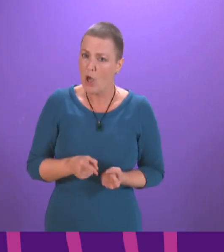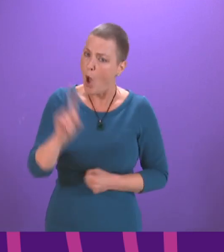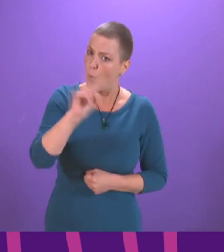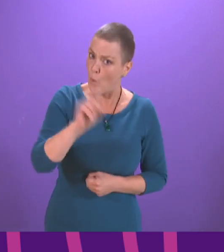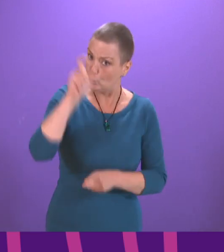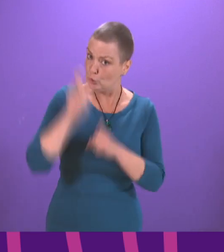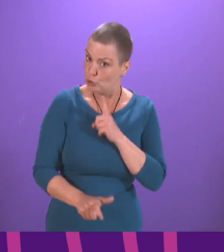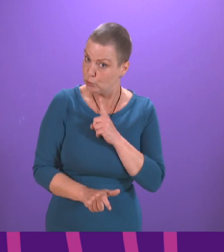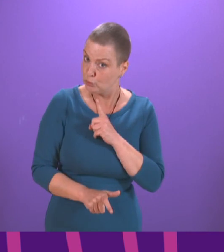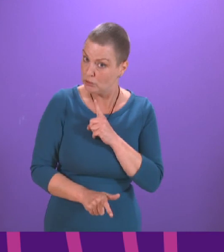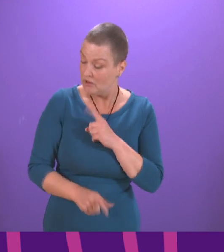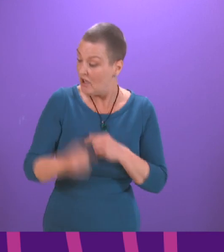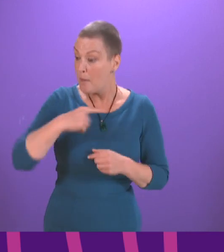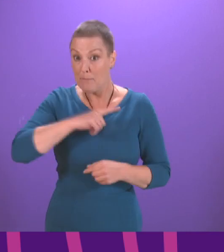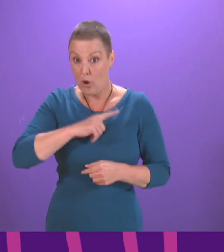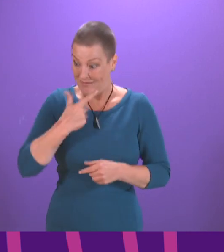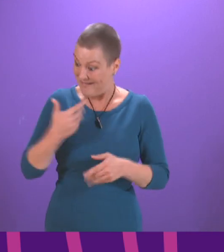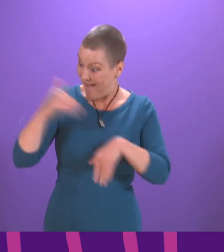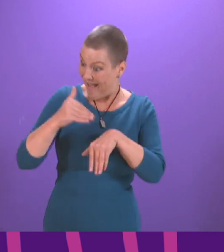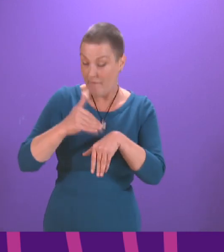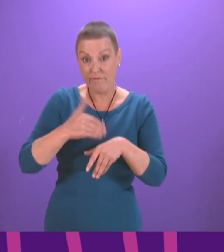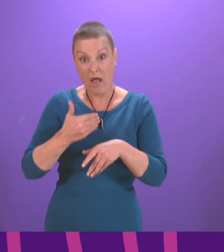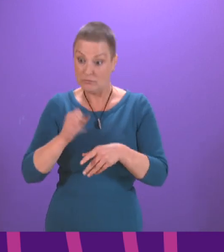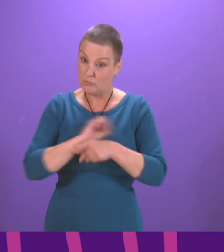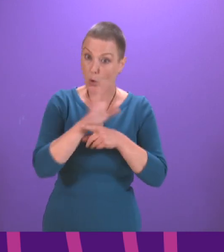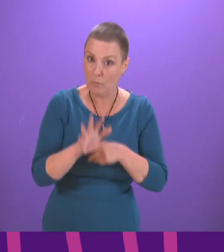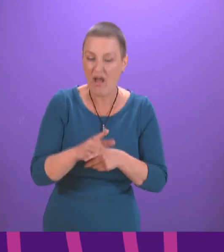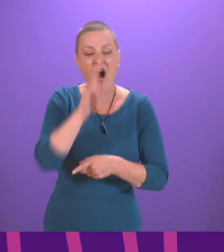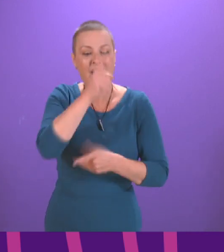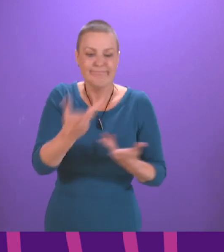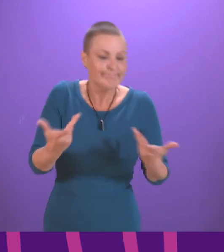by stealth, with the impact of Covid being suggested as a justification?